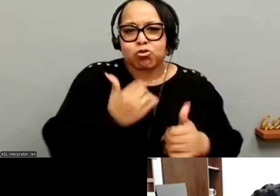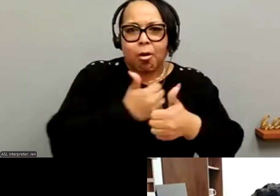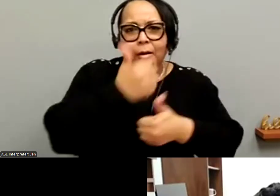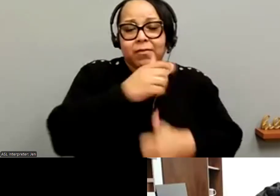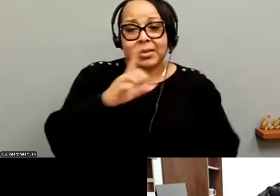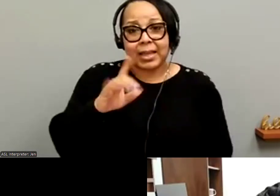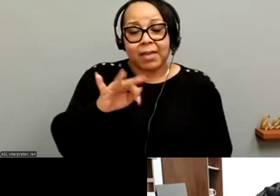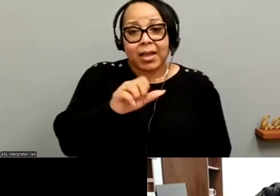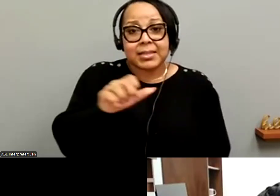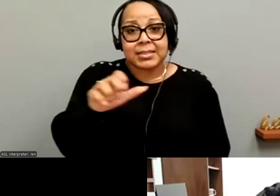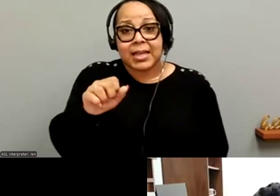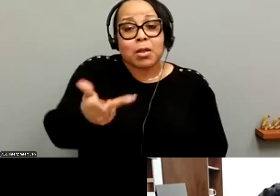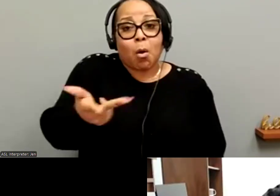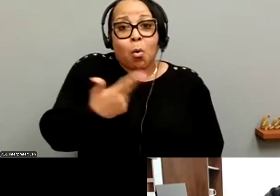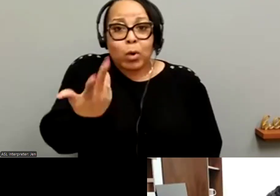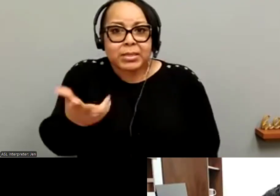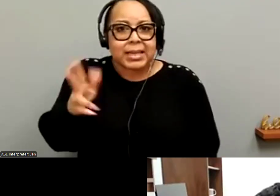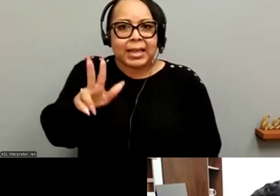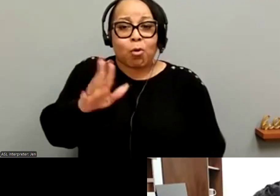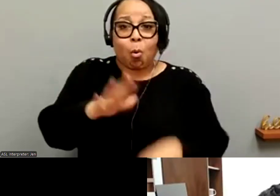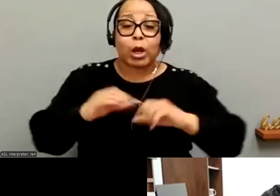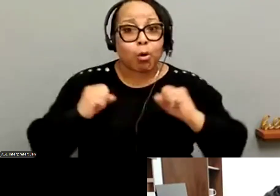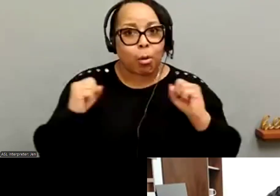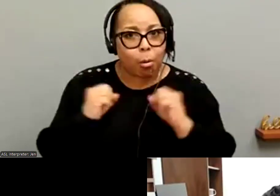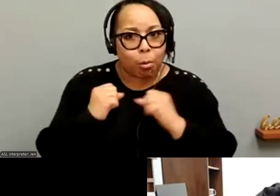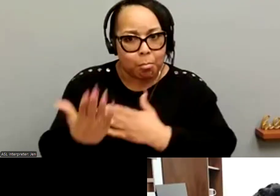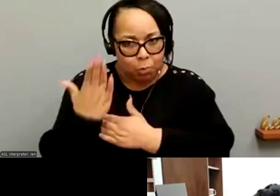we were standing together 13:07:56 on a cold morning